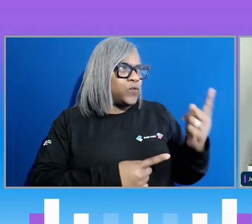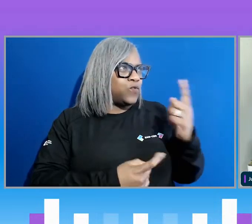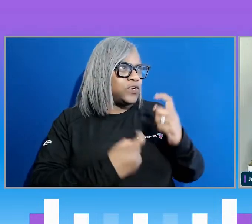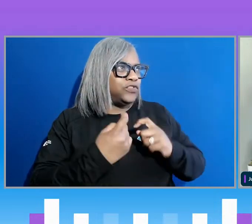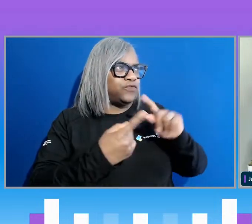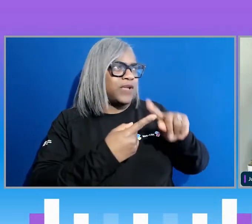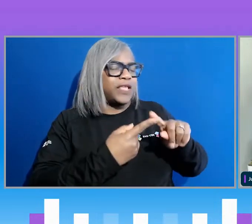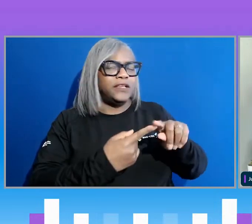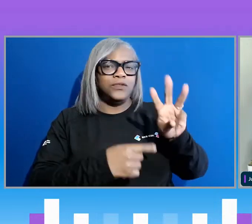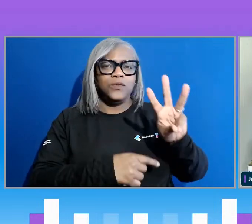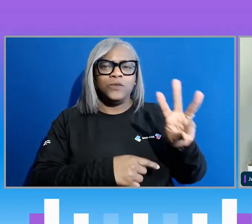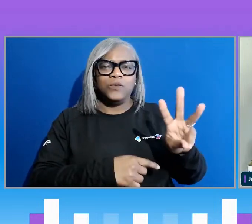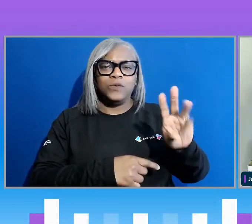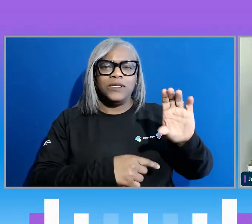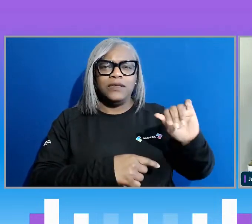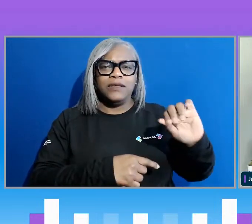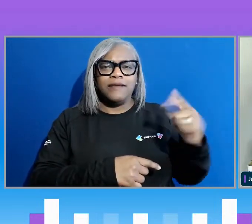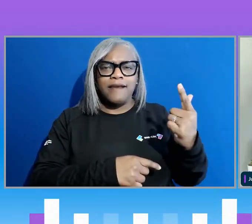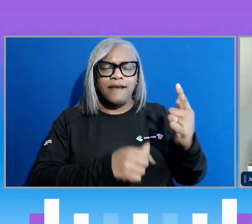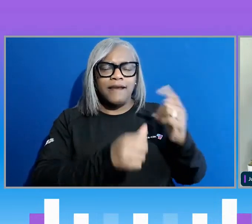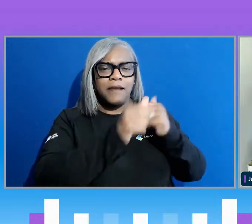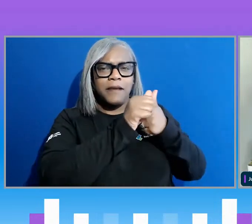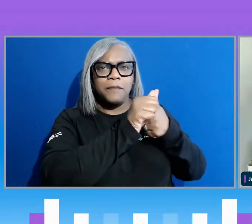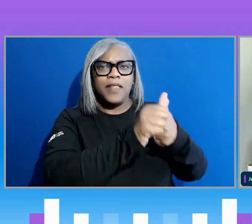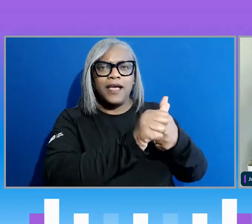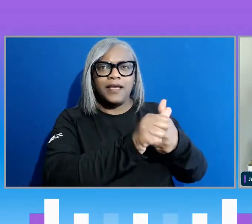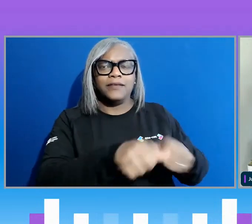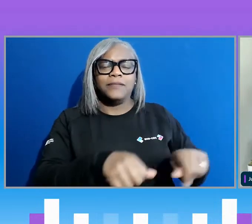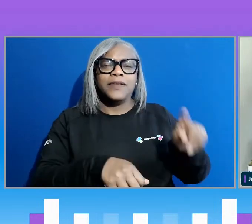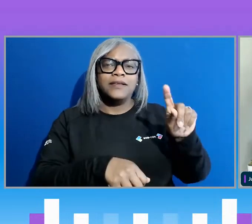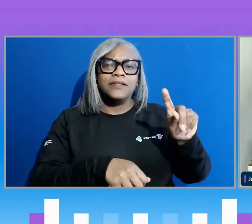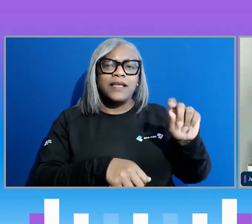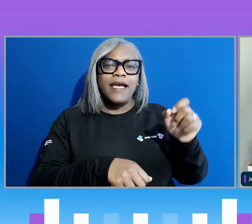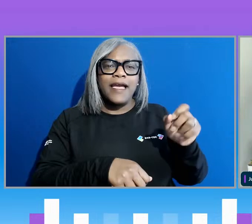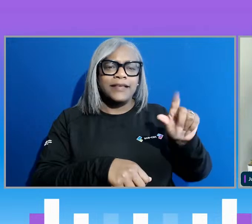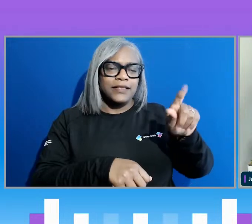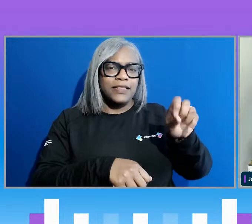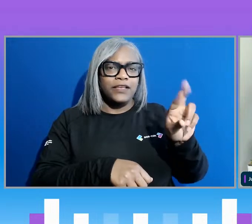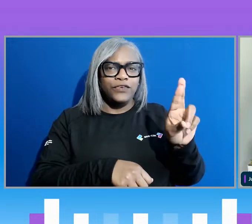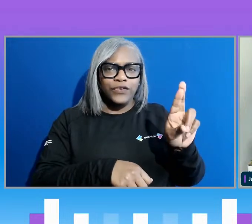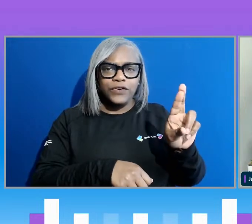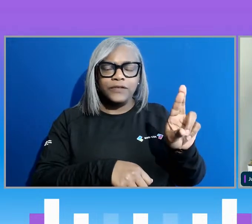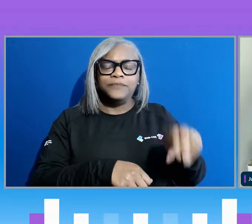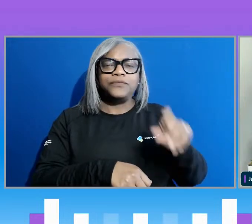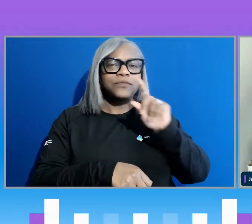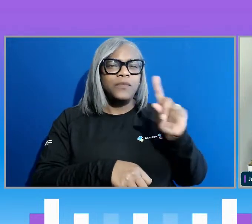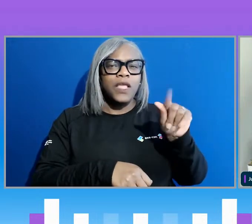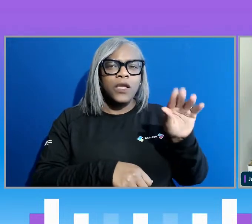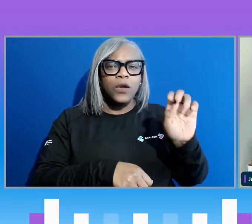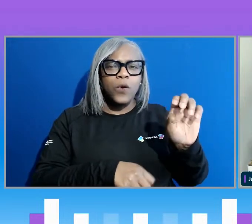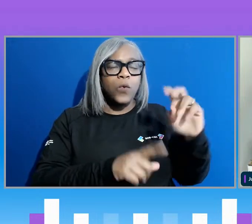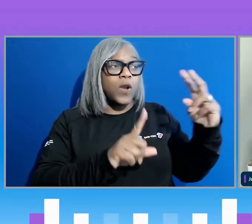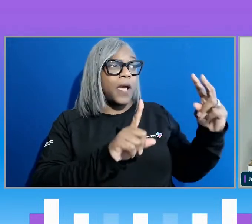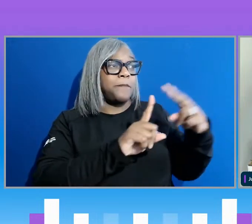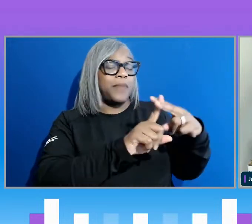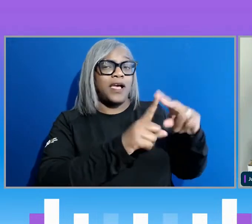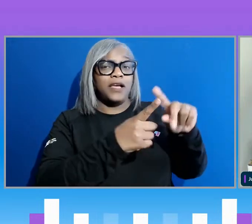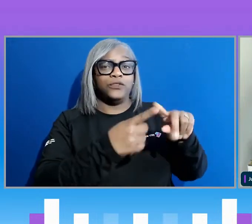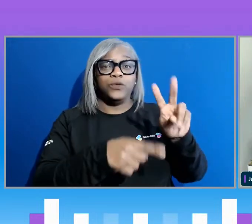the Ax linter in VS code comply